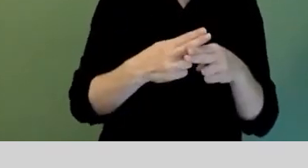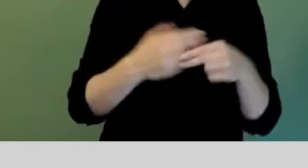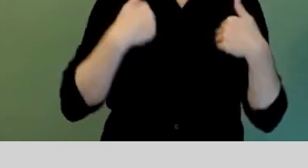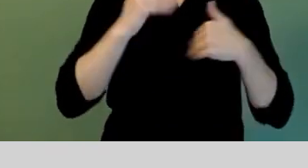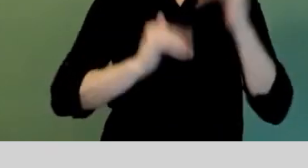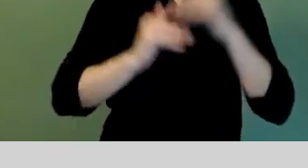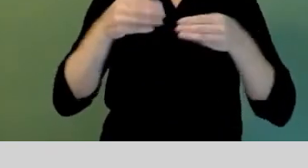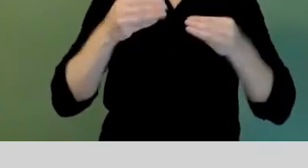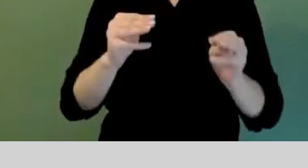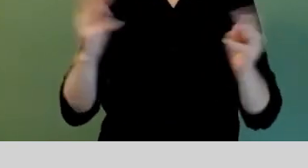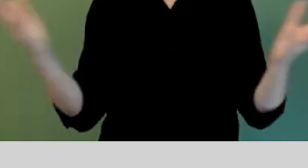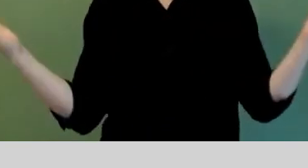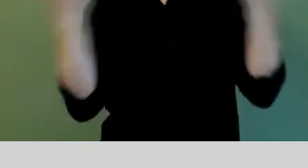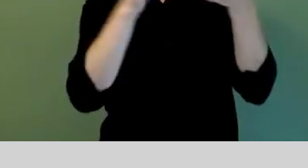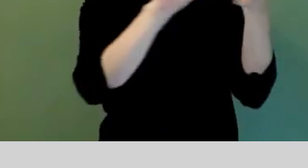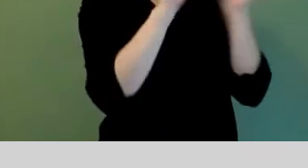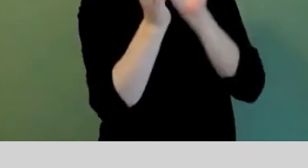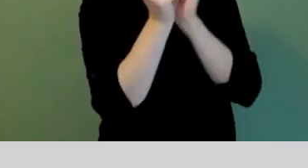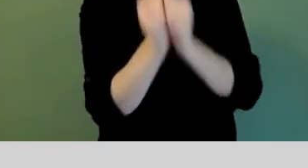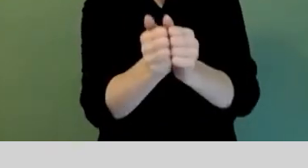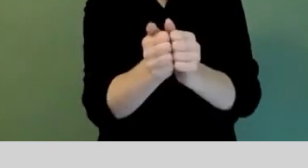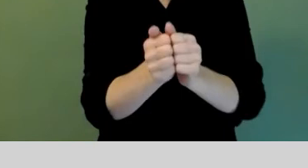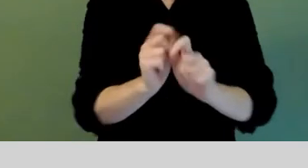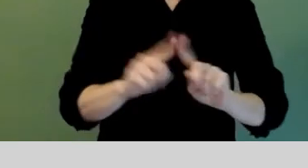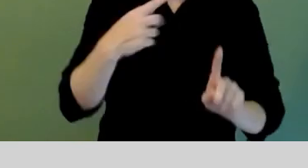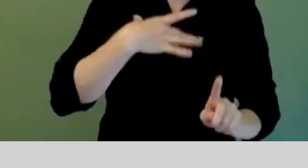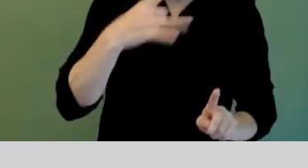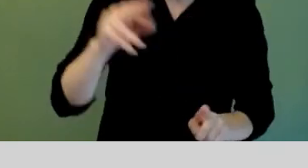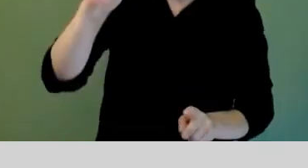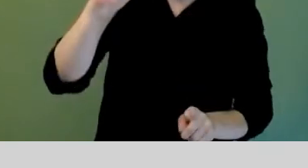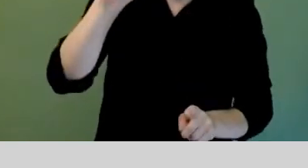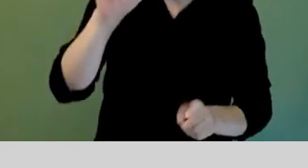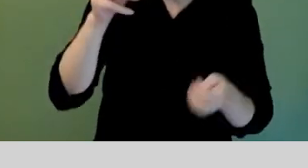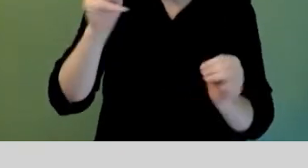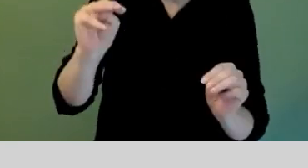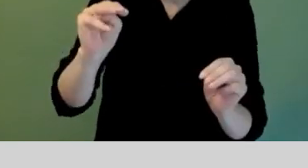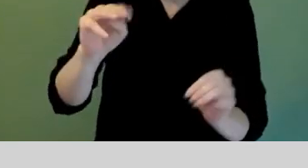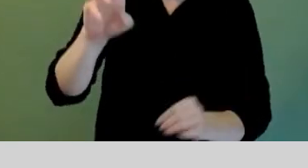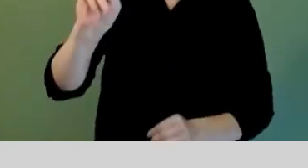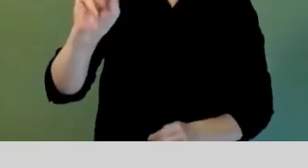But what's interesting is this node method. This node method is actually a decorator